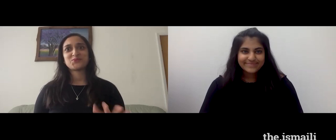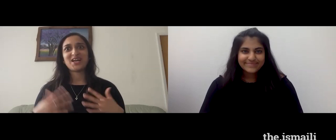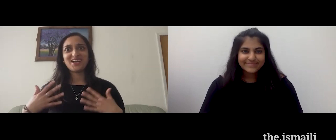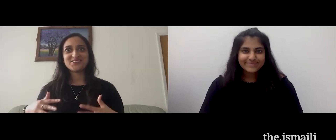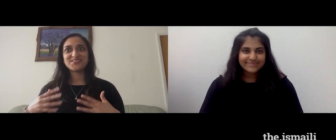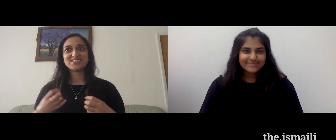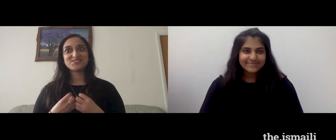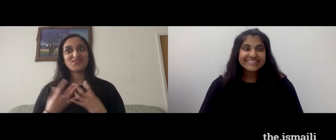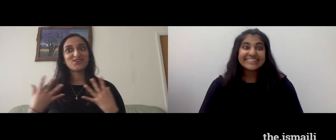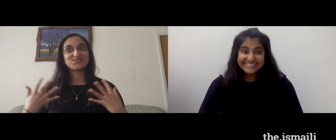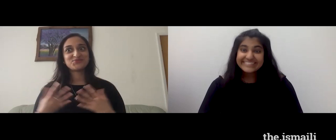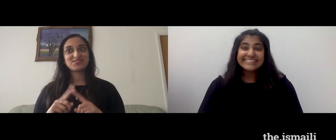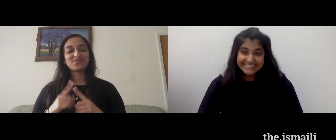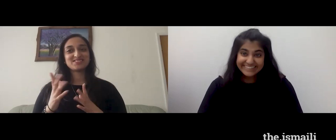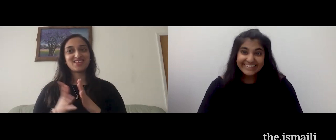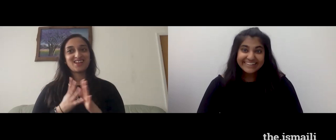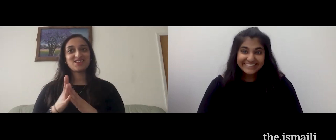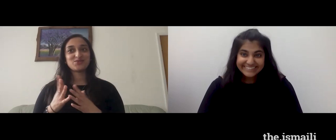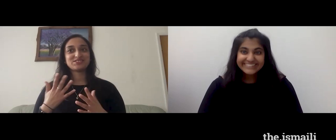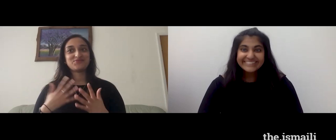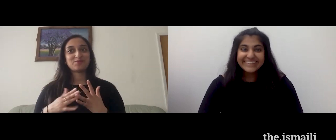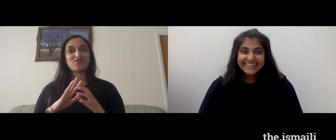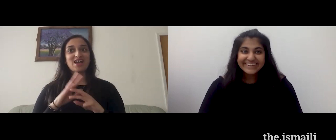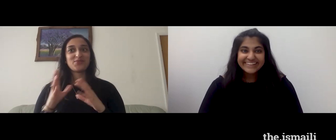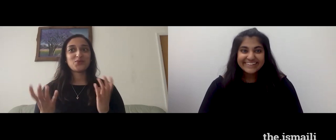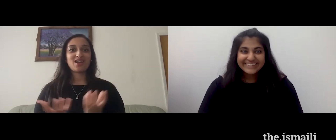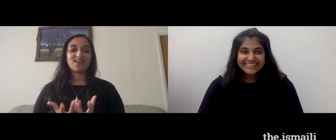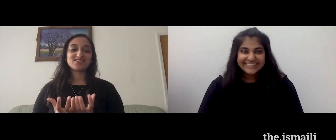Wow, that's a lot of different sign languages around the world.